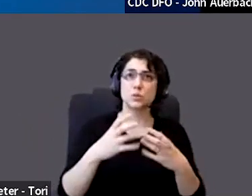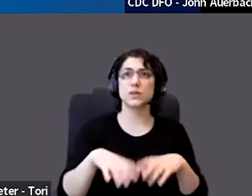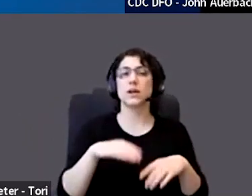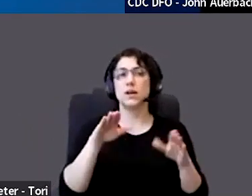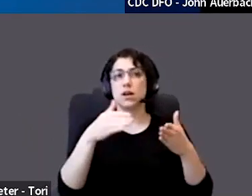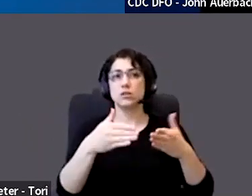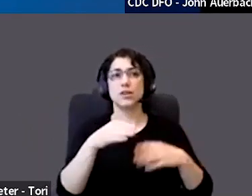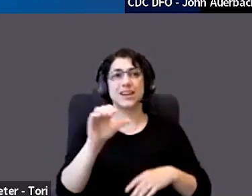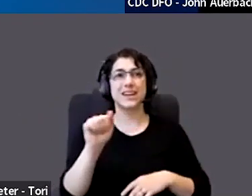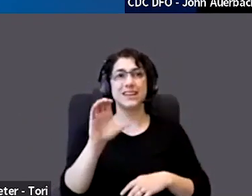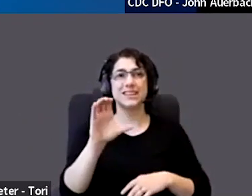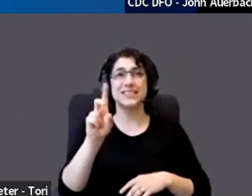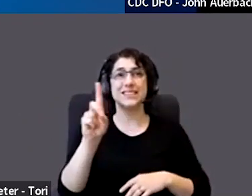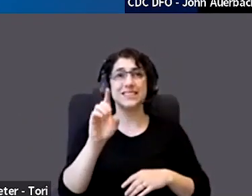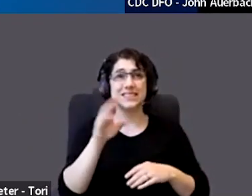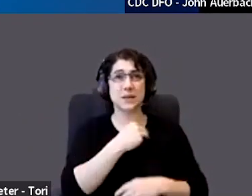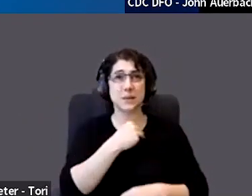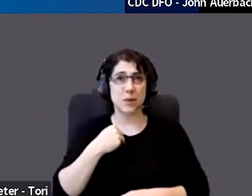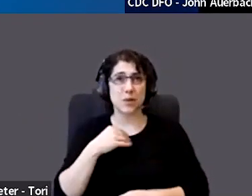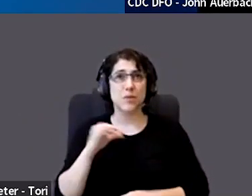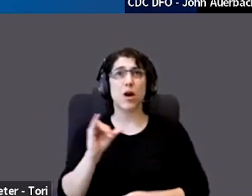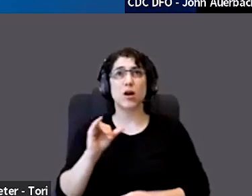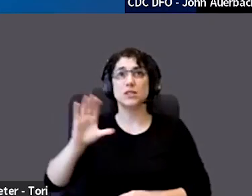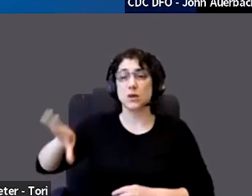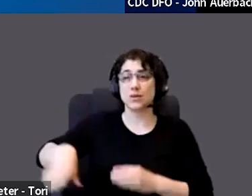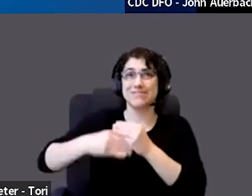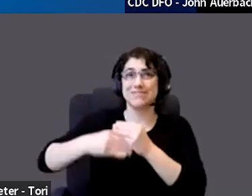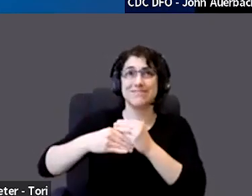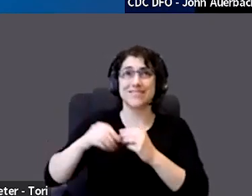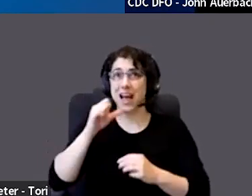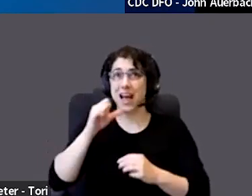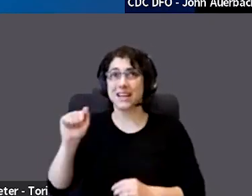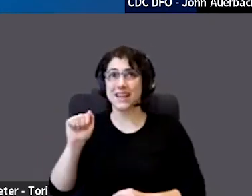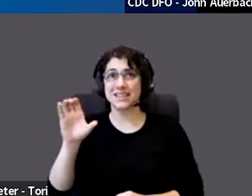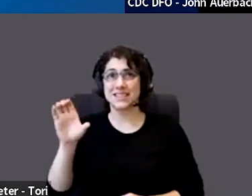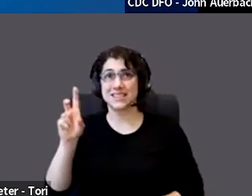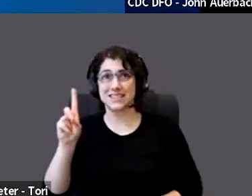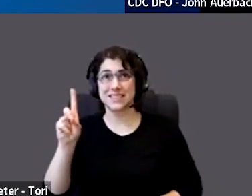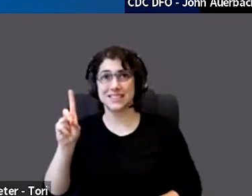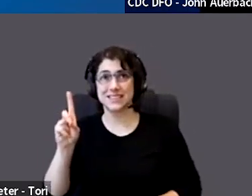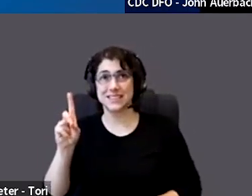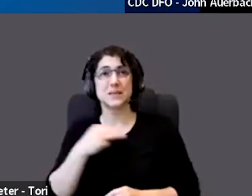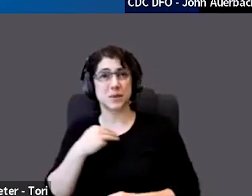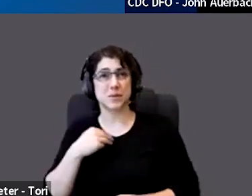but then supplemented with non-ACD members as well. We've been working hard -- CDC has been working hard on this.